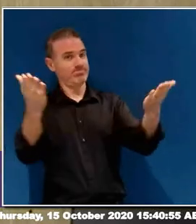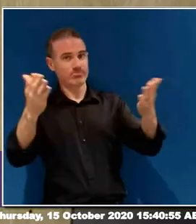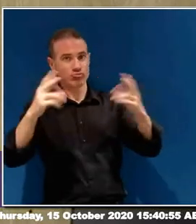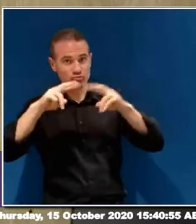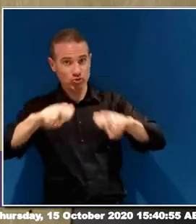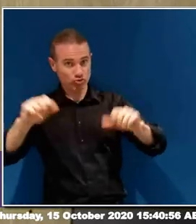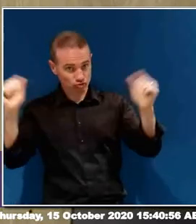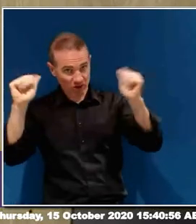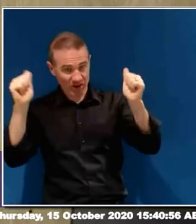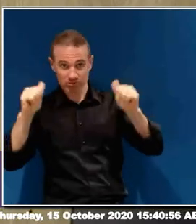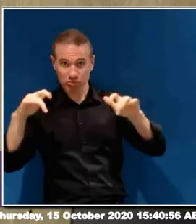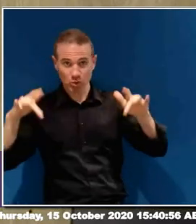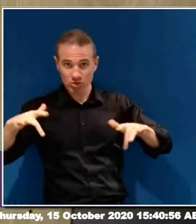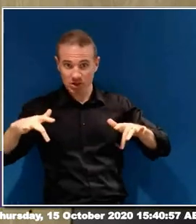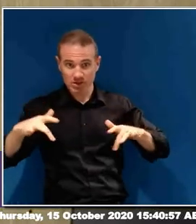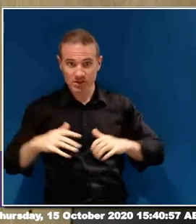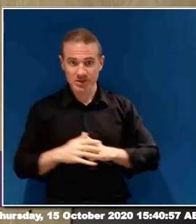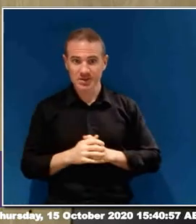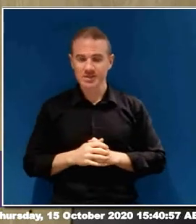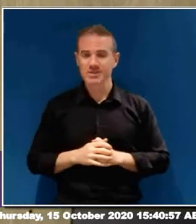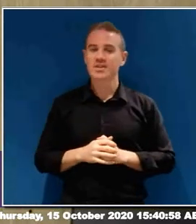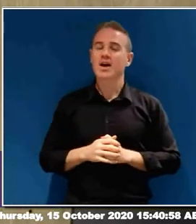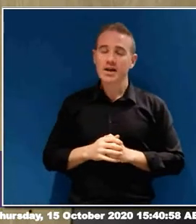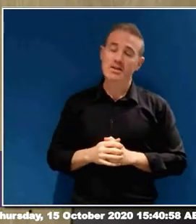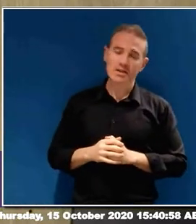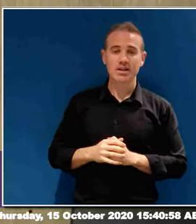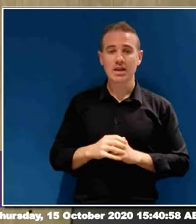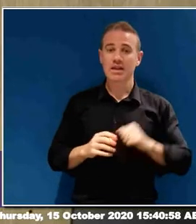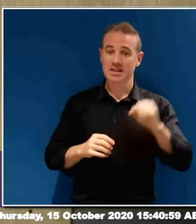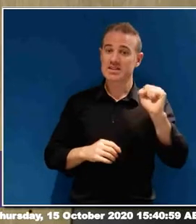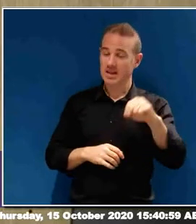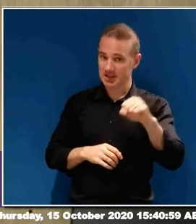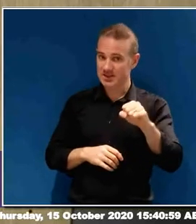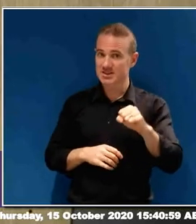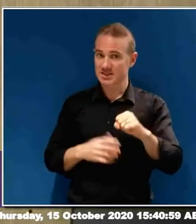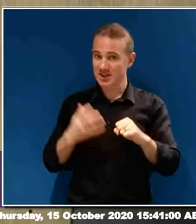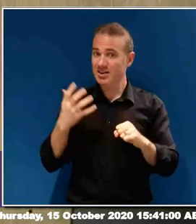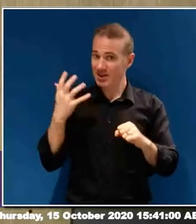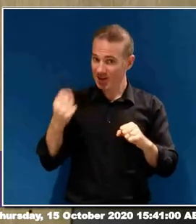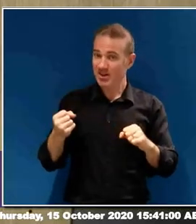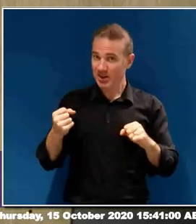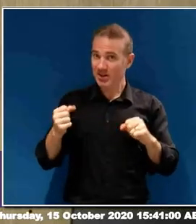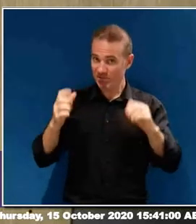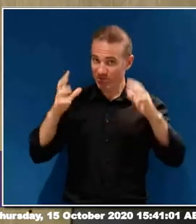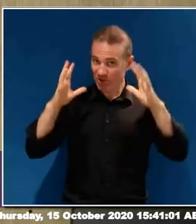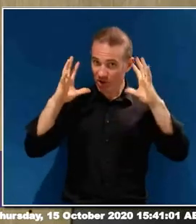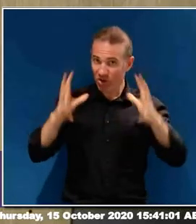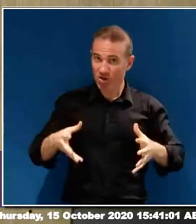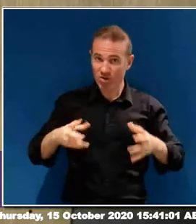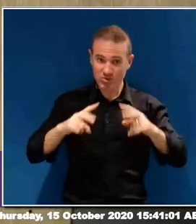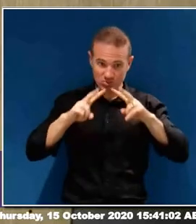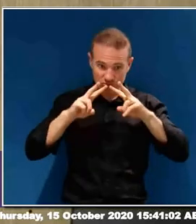There's a tremendous amount of research internationally, which does show that.